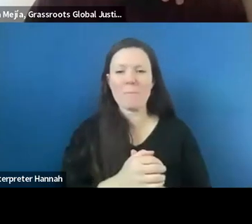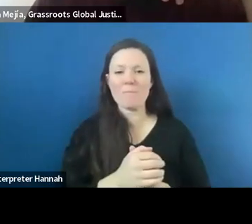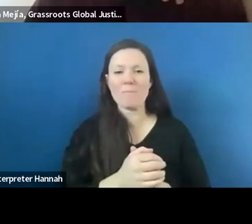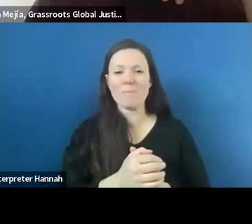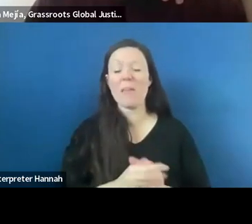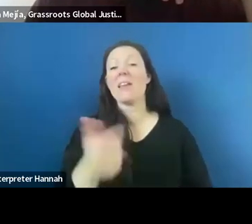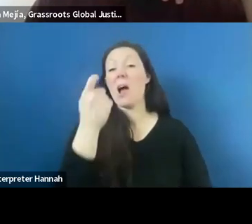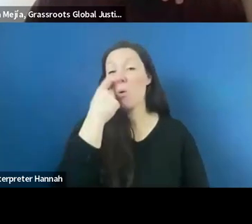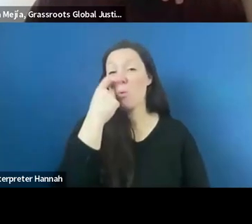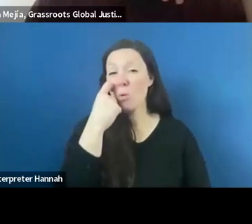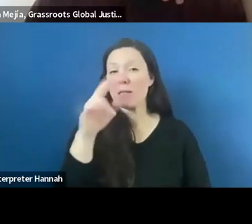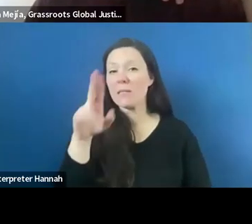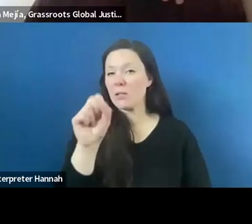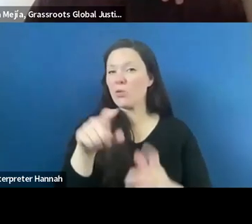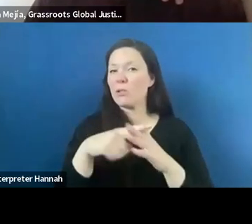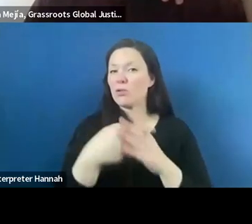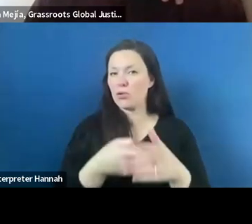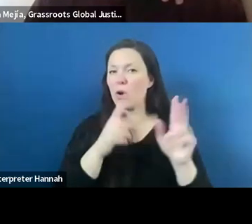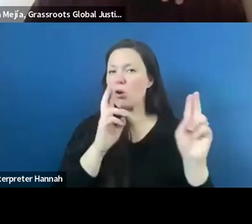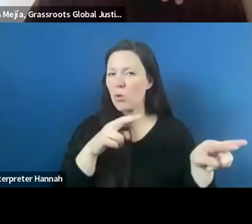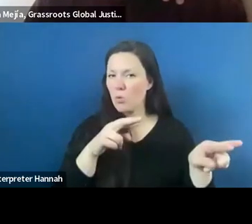There is a Biden administration law that says